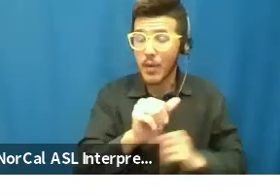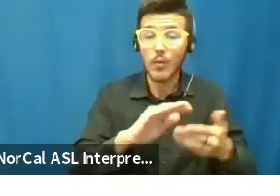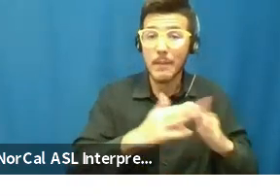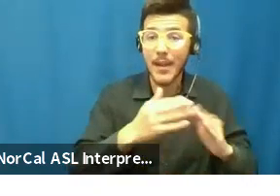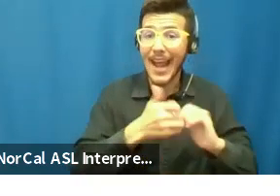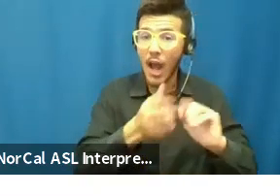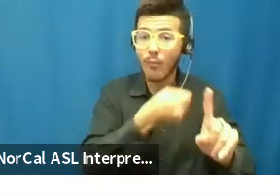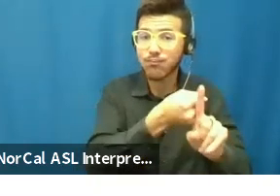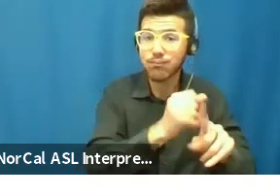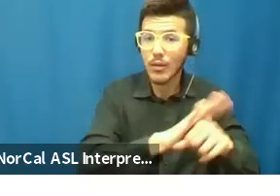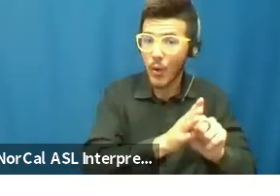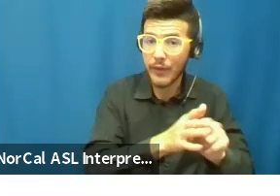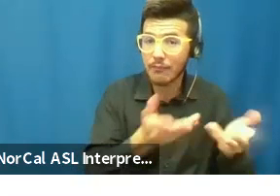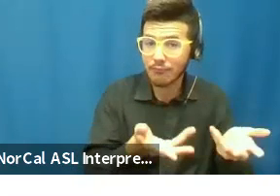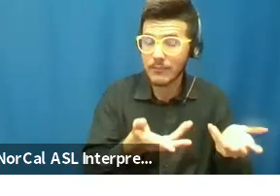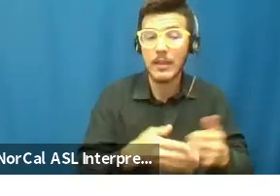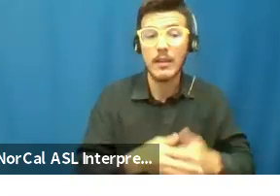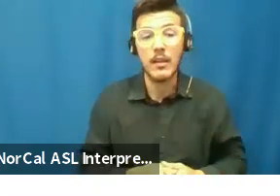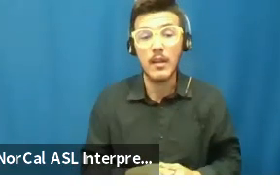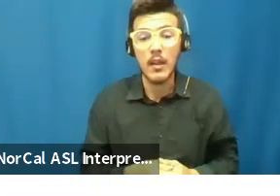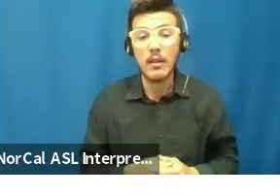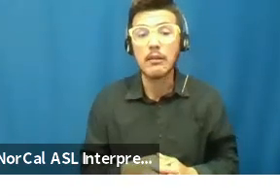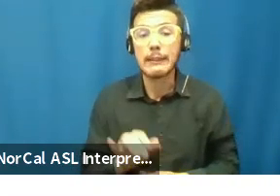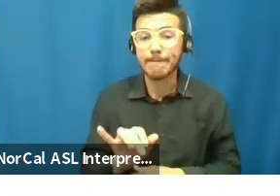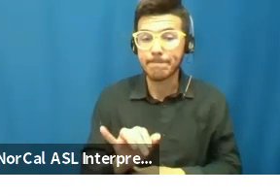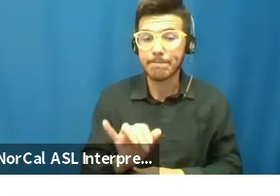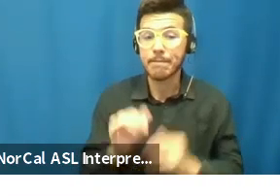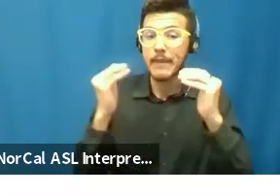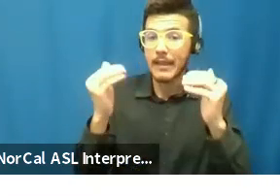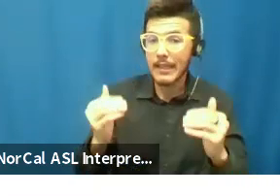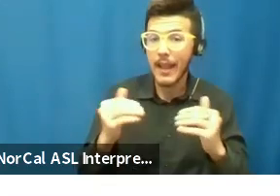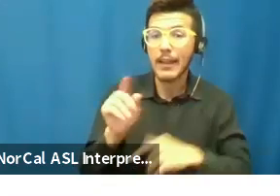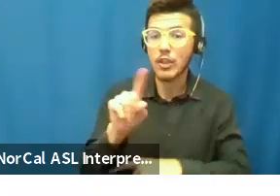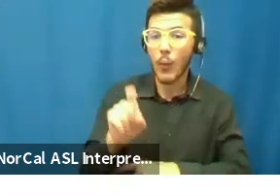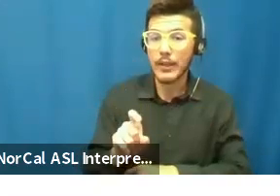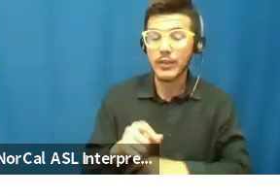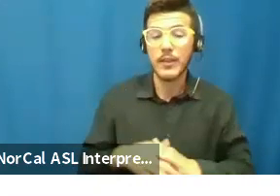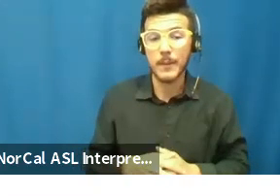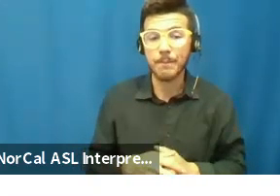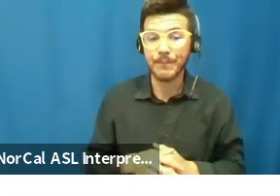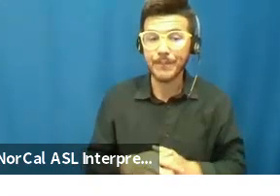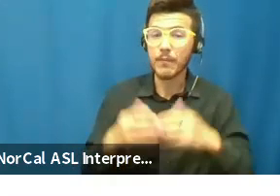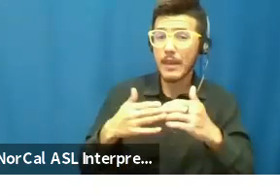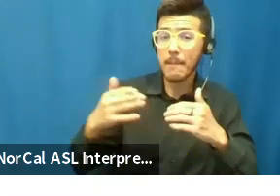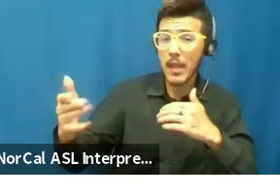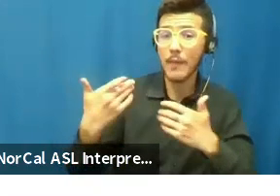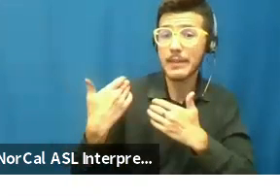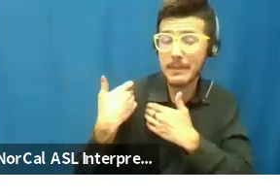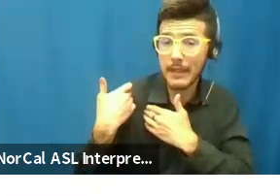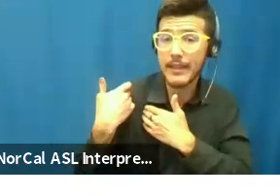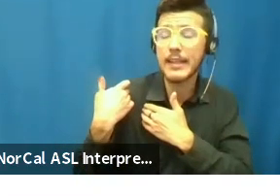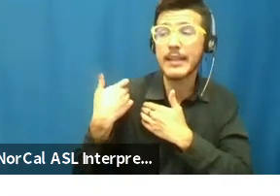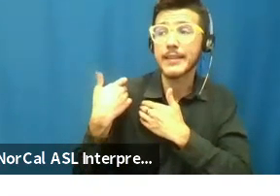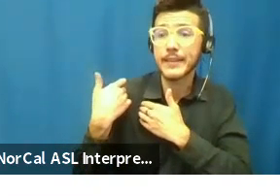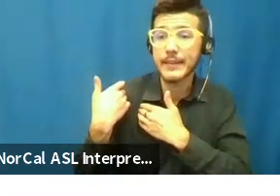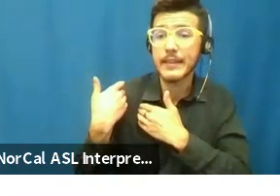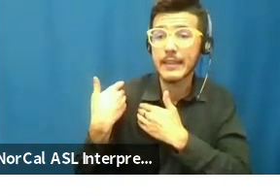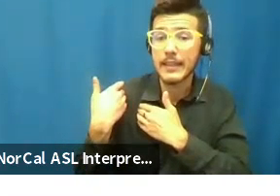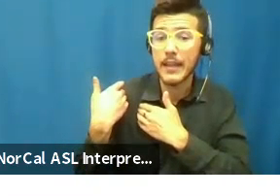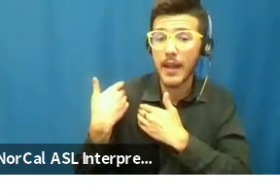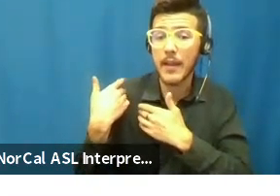The next question has to do with patient responsibilities, but also revolving